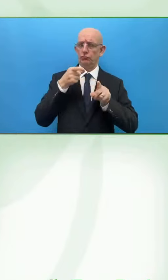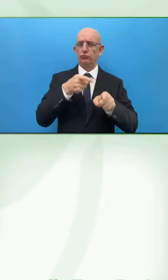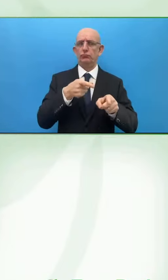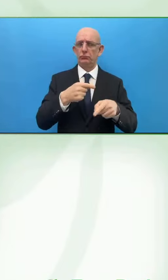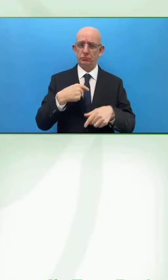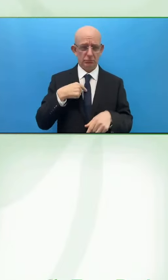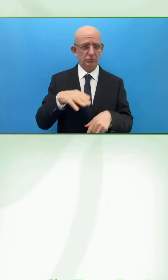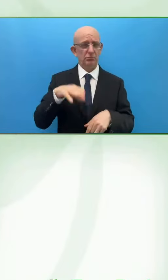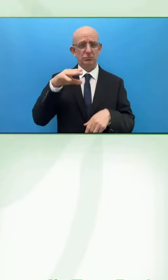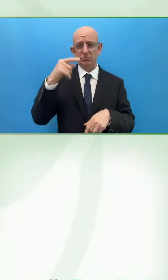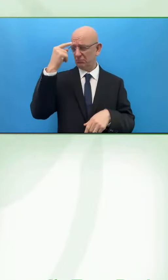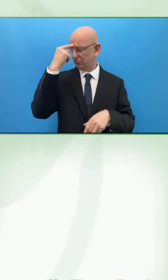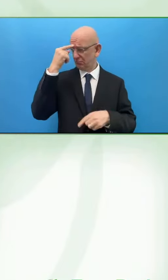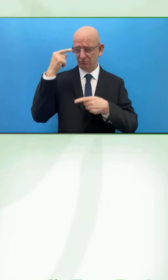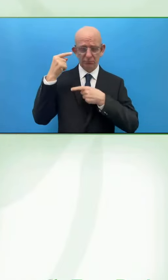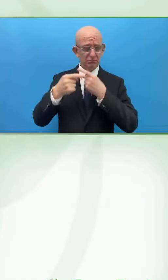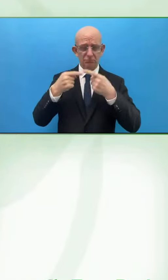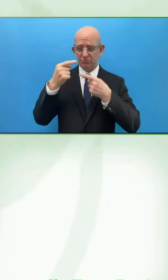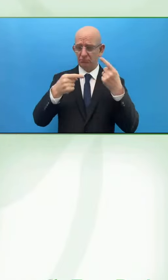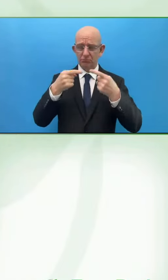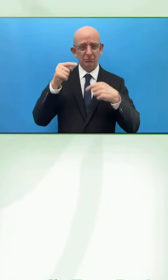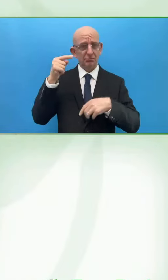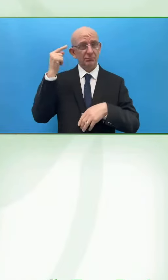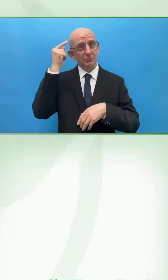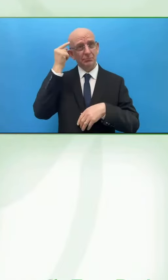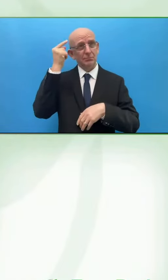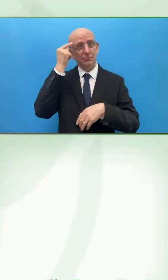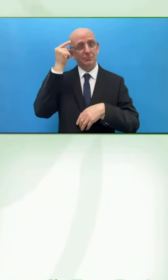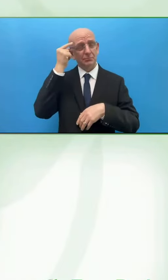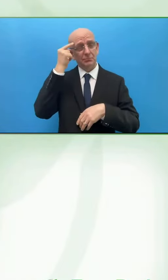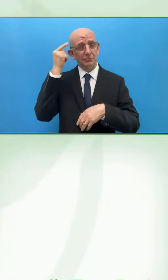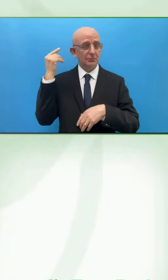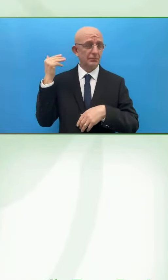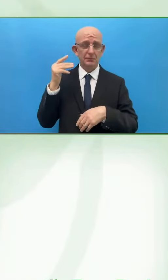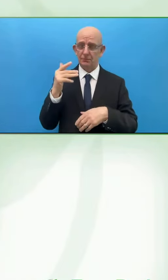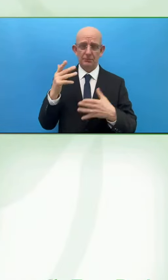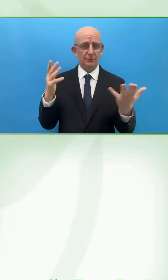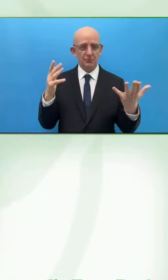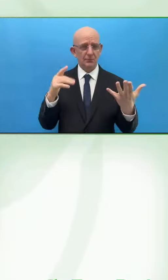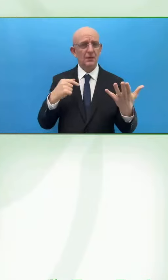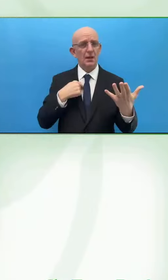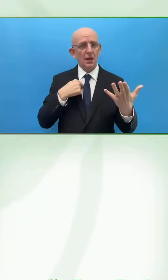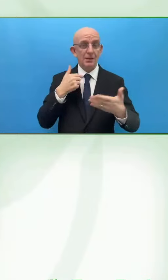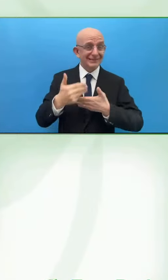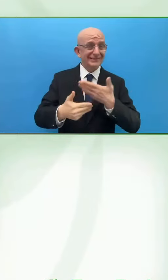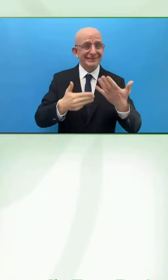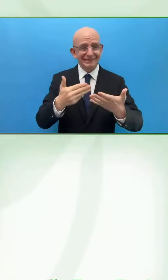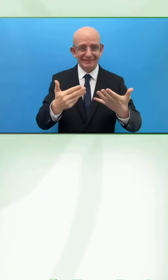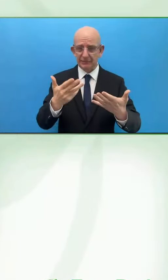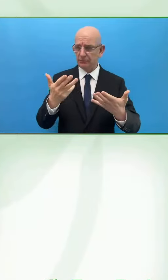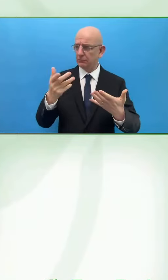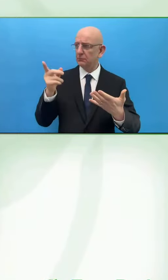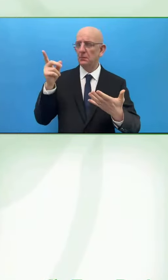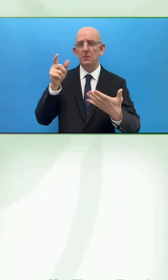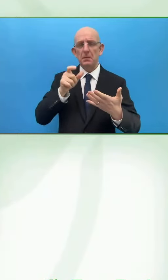to do what I can. Thank you. I don't know how...